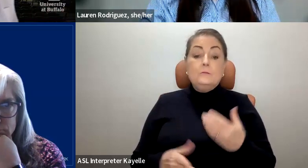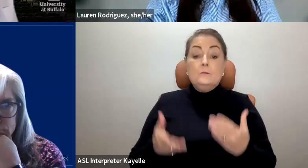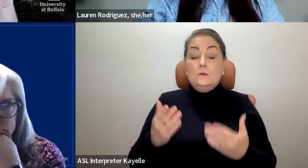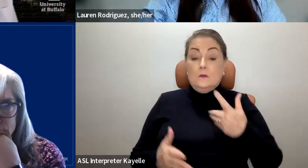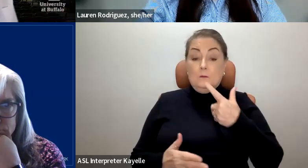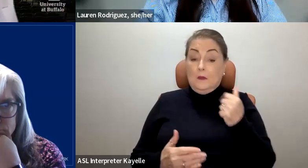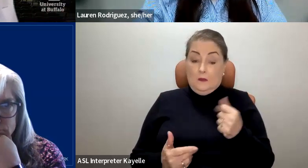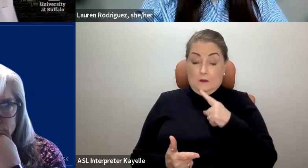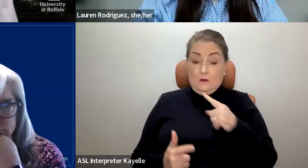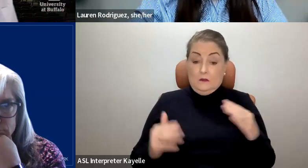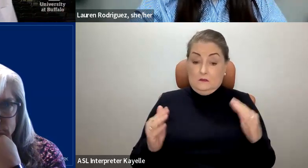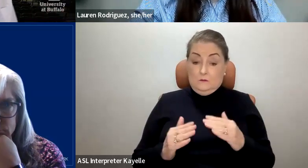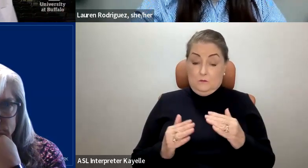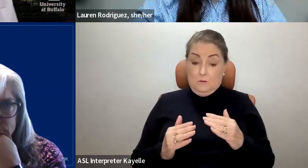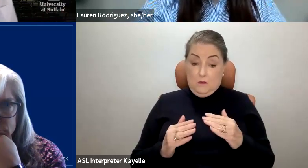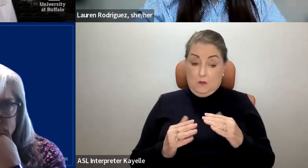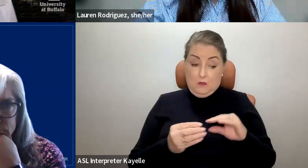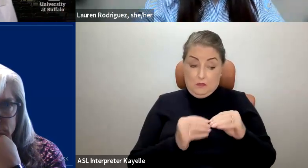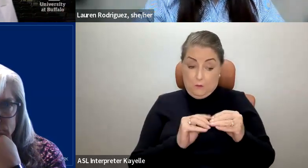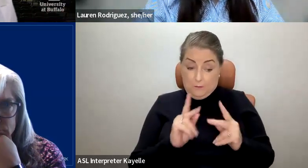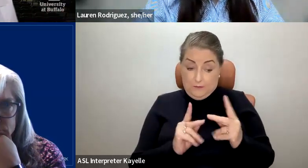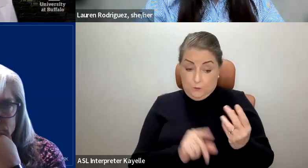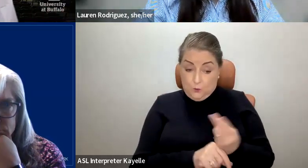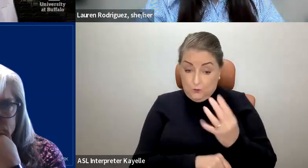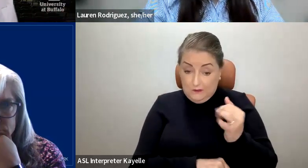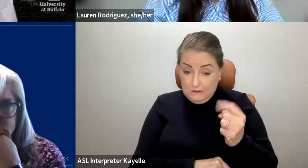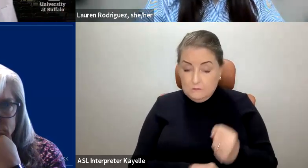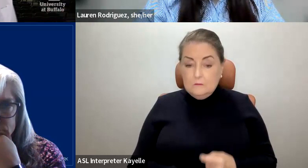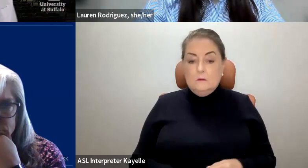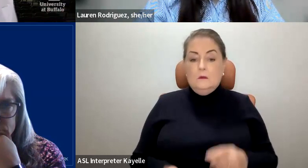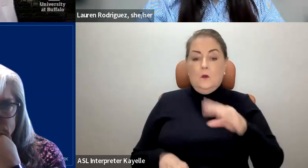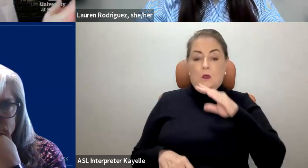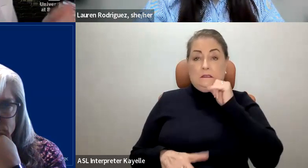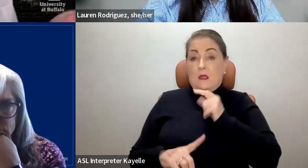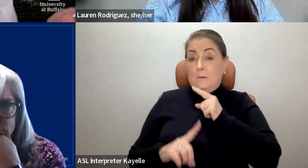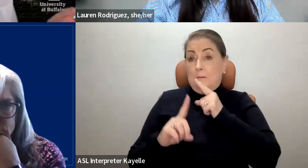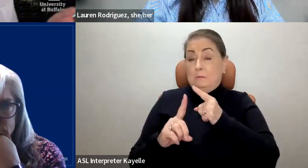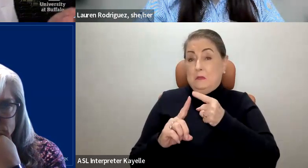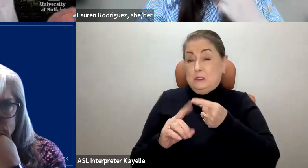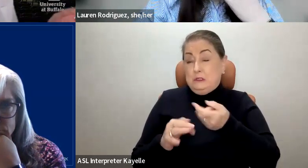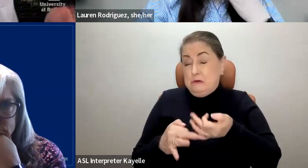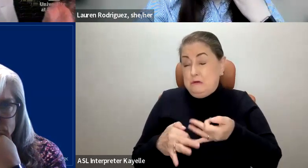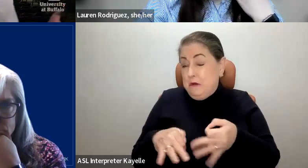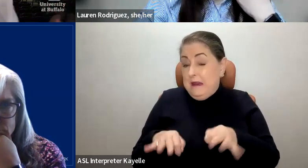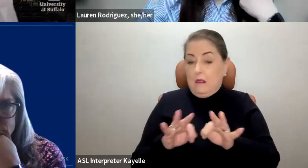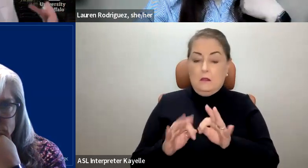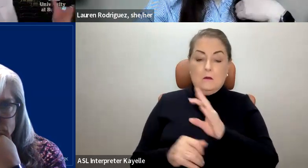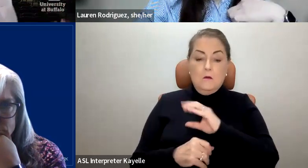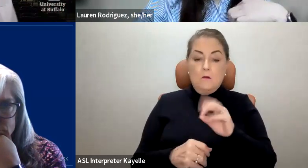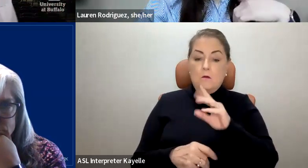small number of people using the tool, or it's not mission critical. They will not do any kind of testing or evaluation